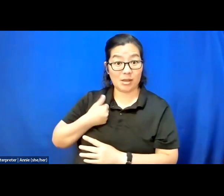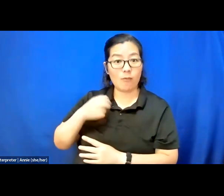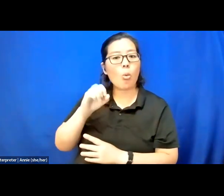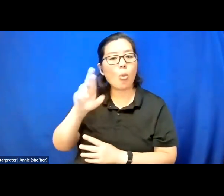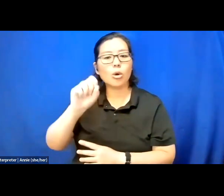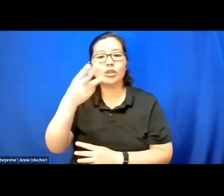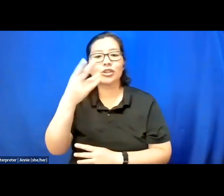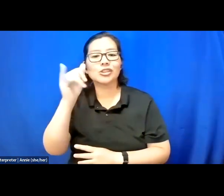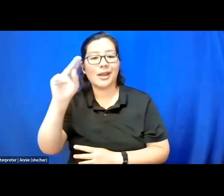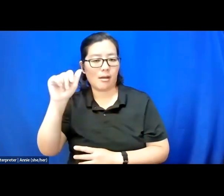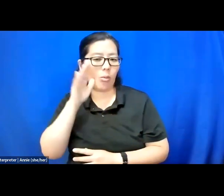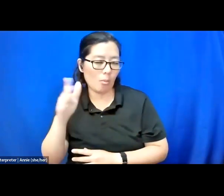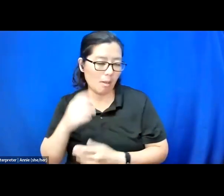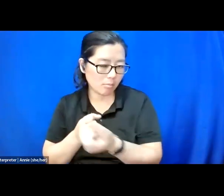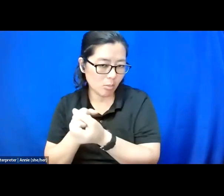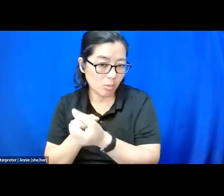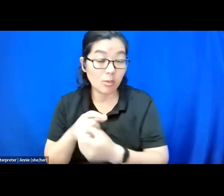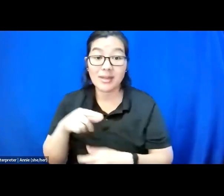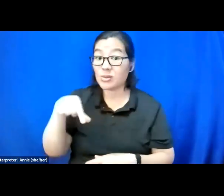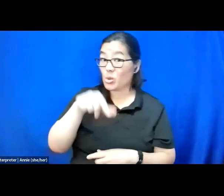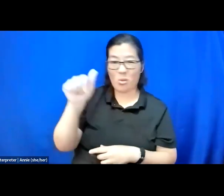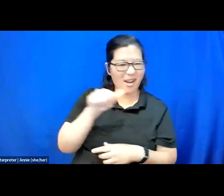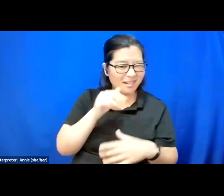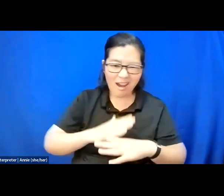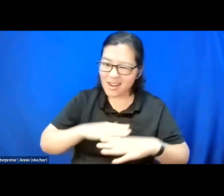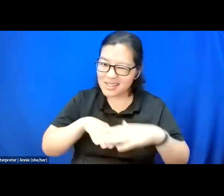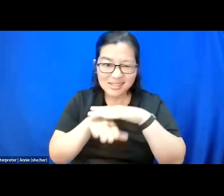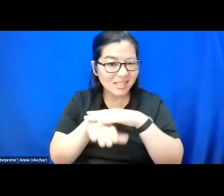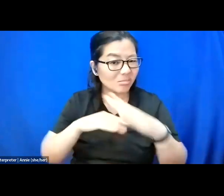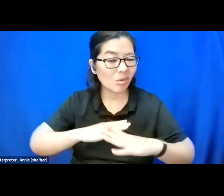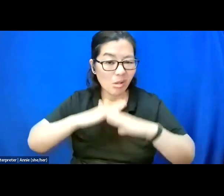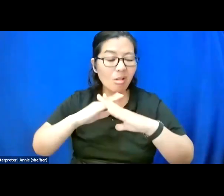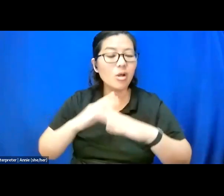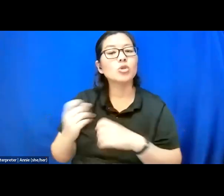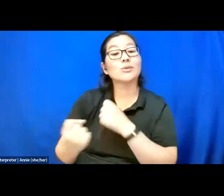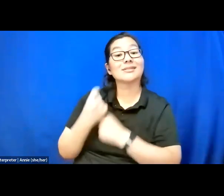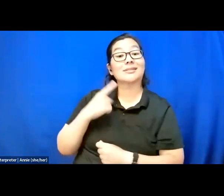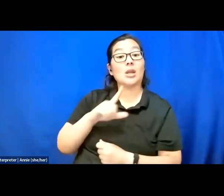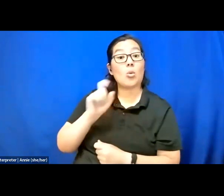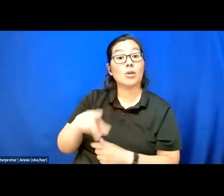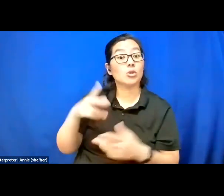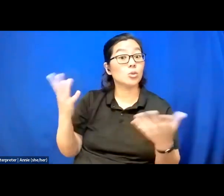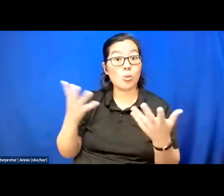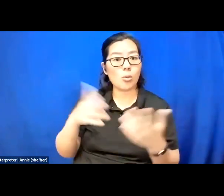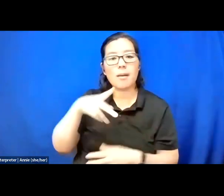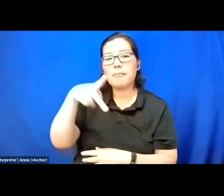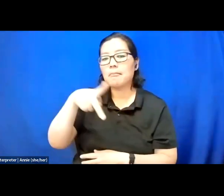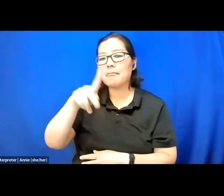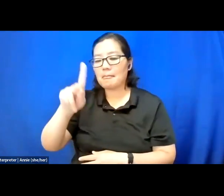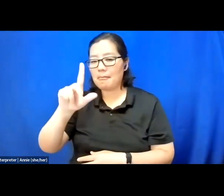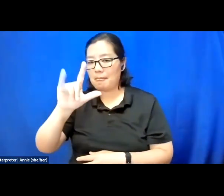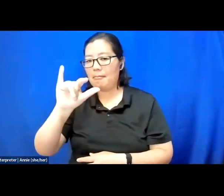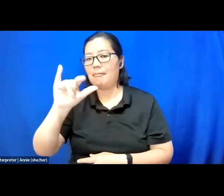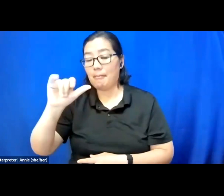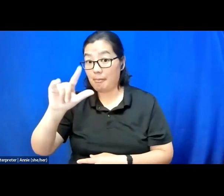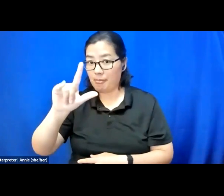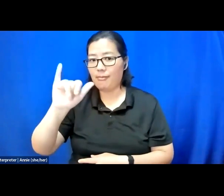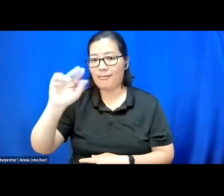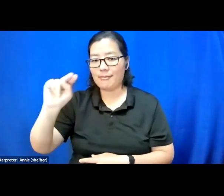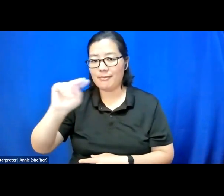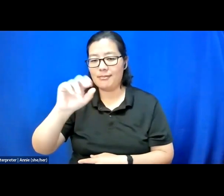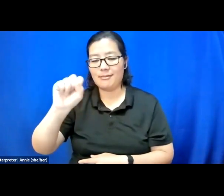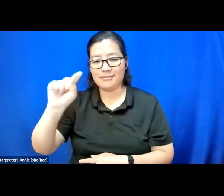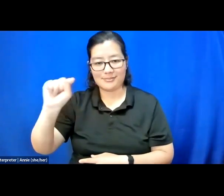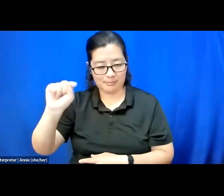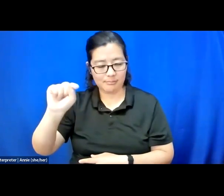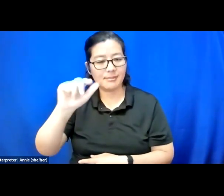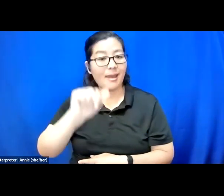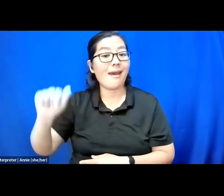If the Q&A box is unavailable to you, you can also send in a question to pklinst@sfsu.edu